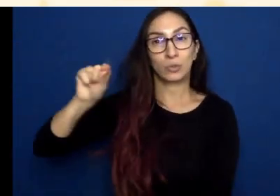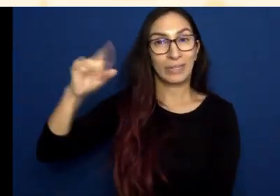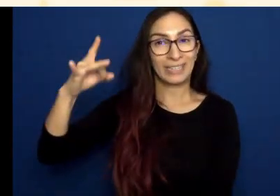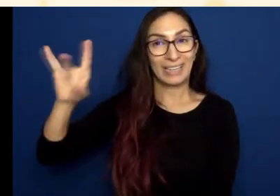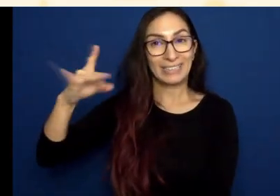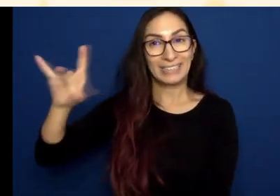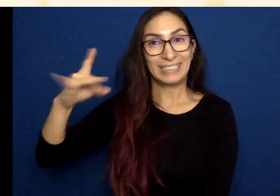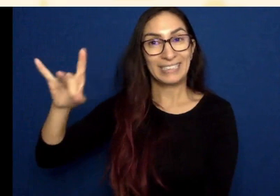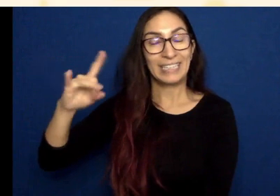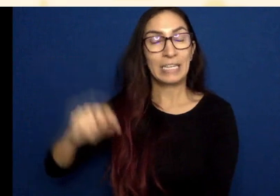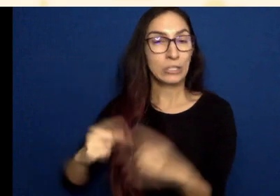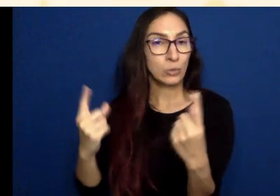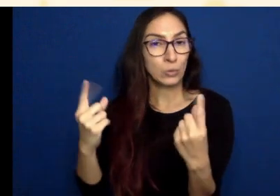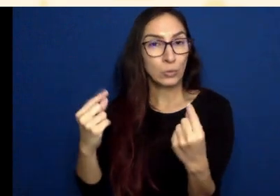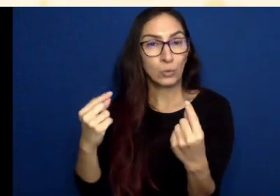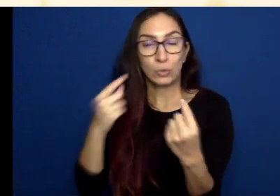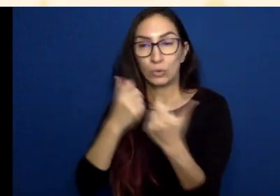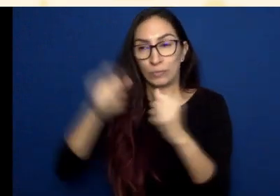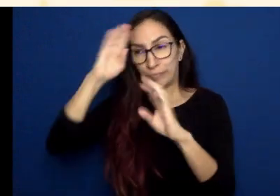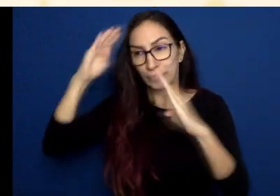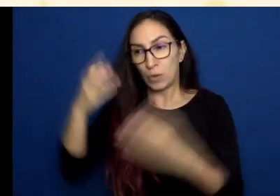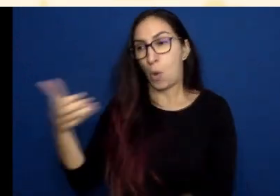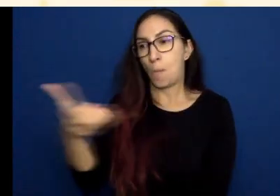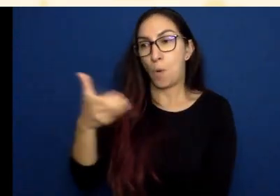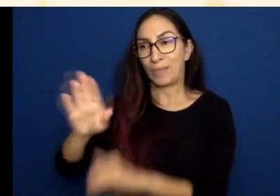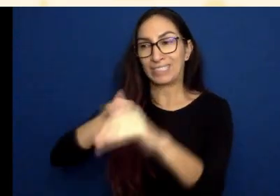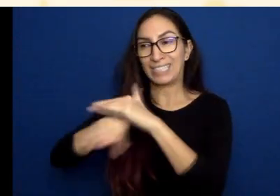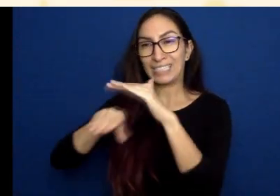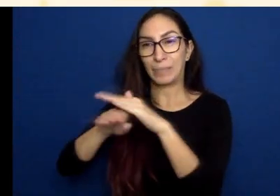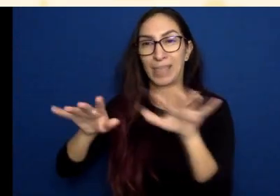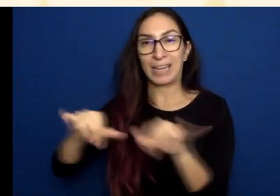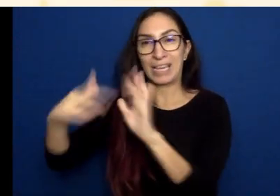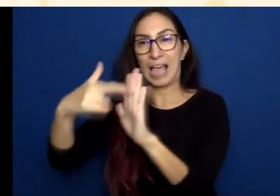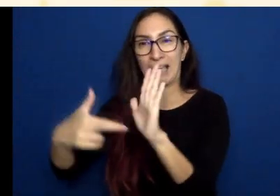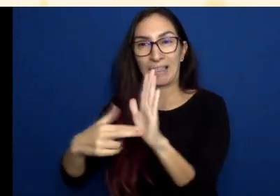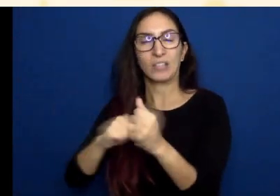for the Australian of the Year, and inducted into the Centre for Accessibility's Hall of Fame